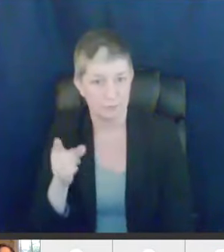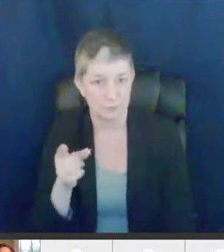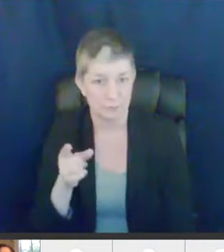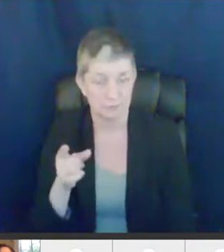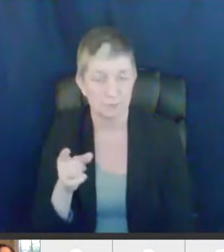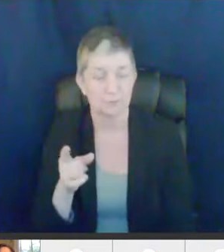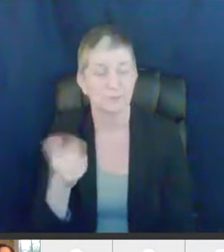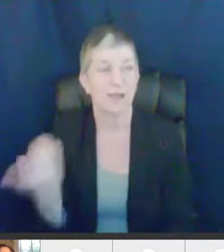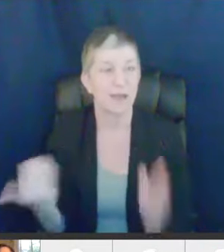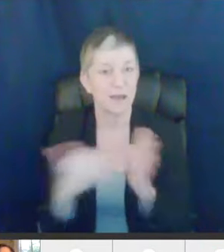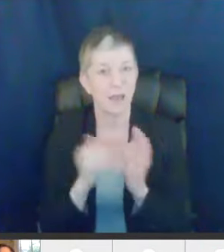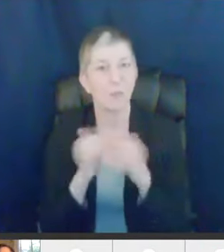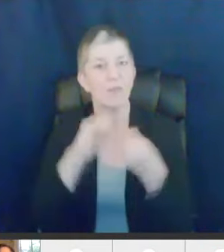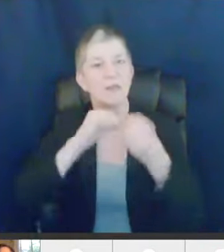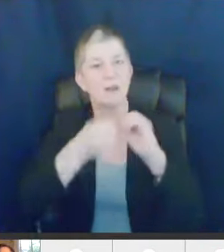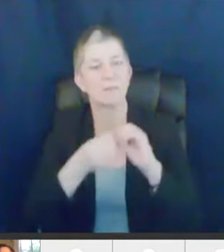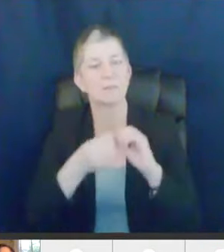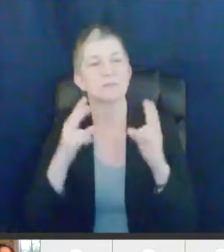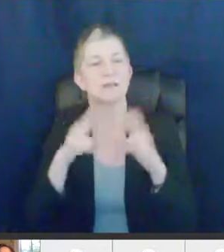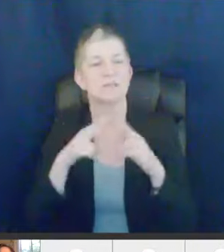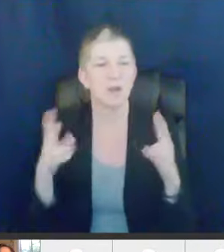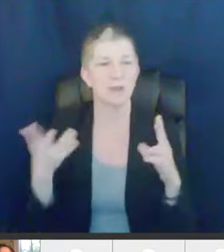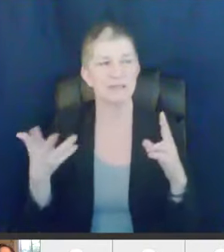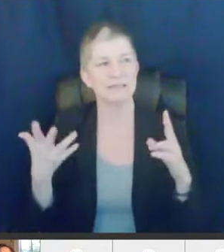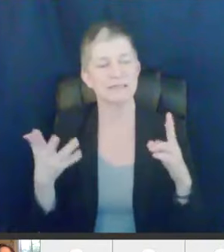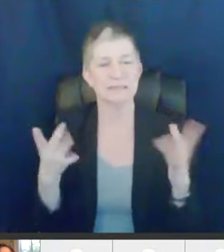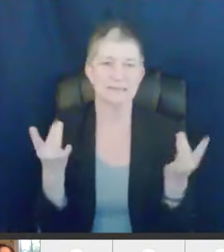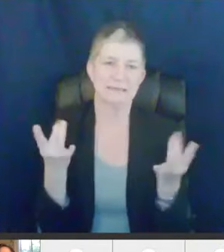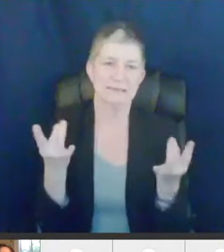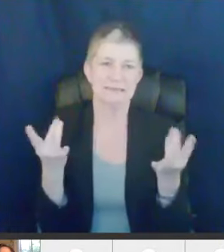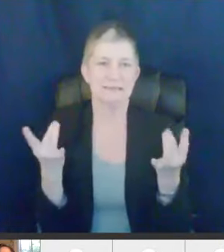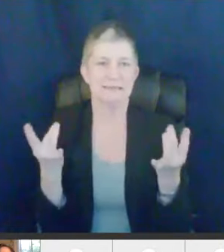again the numbers being a very hot topics point of contention with people